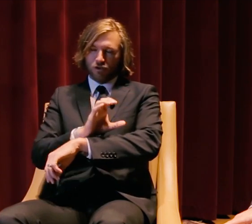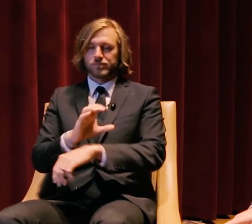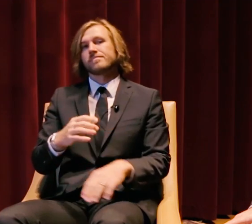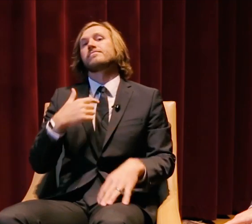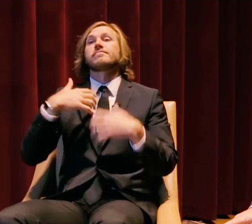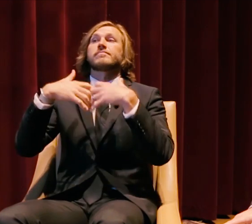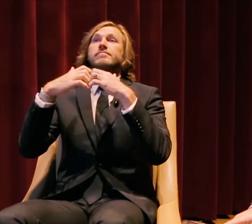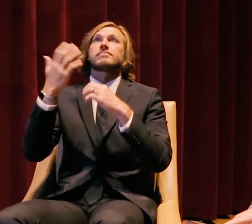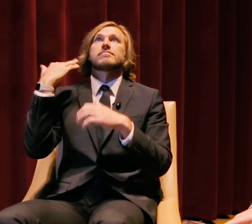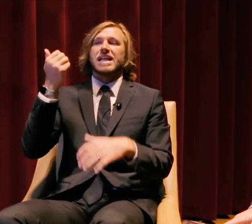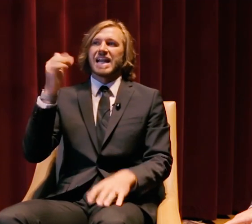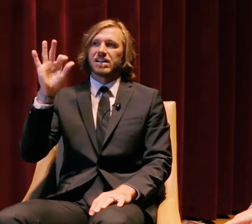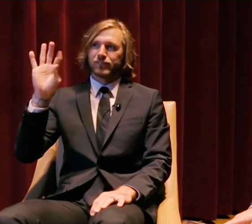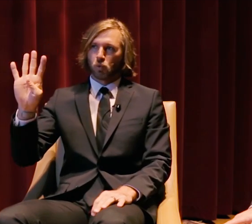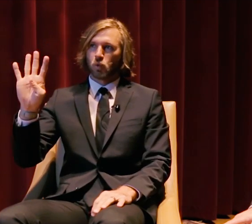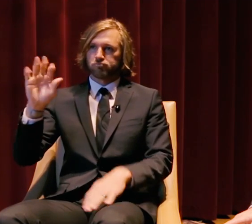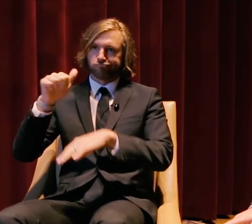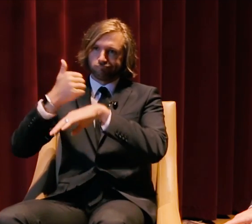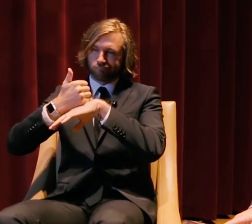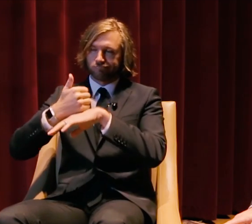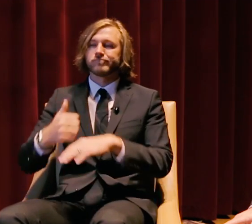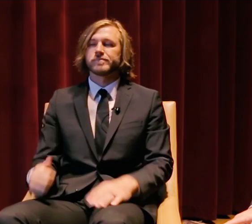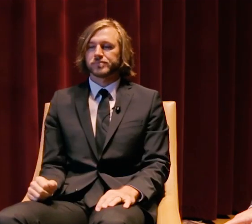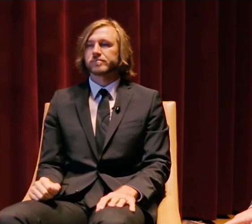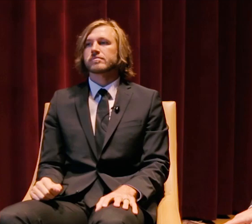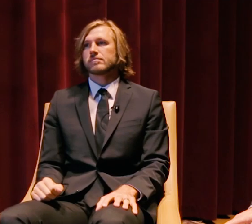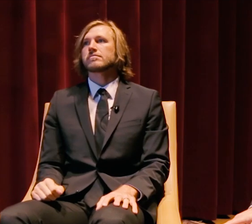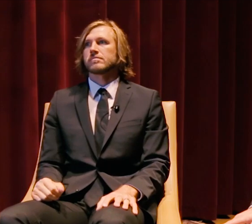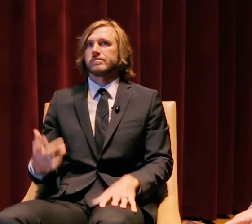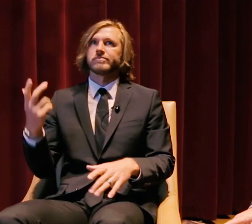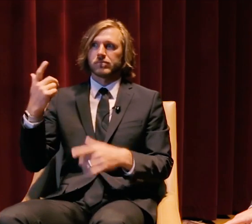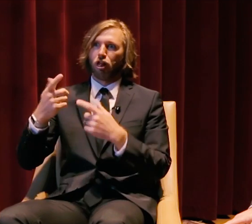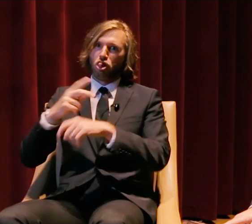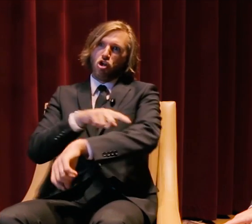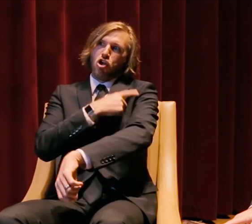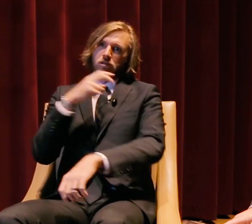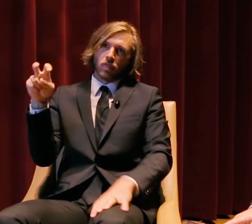We were founded in 1994. And it was a long journey.